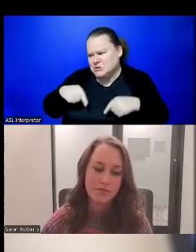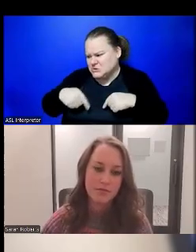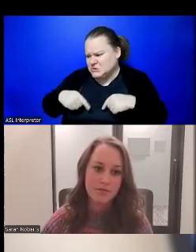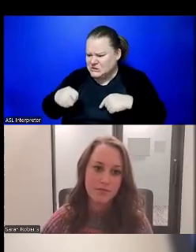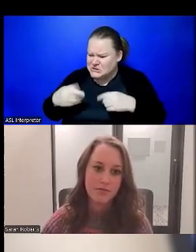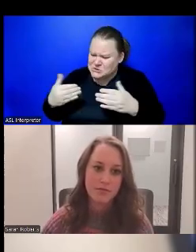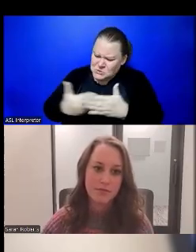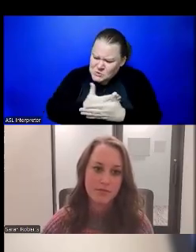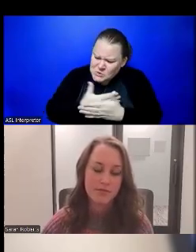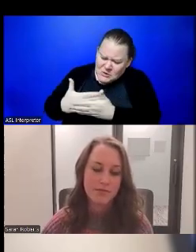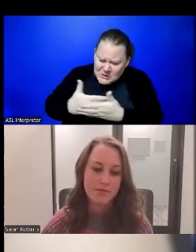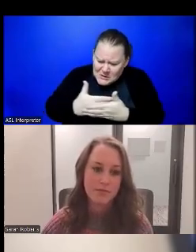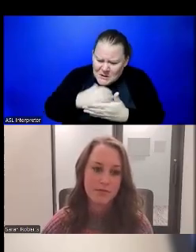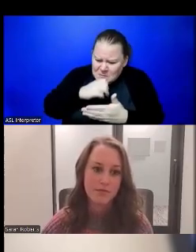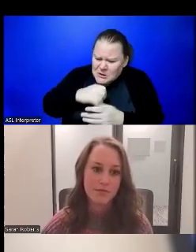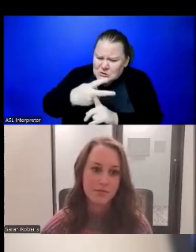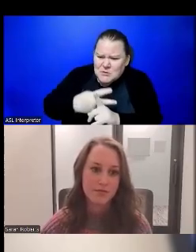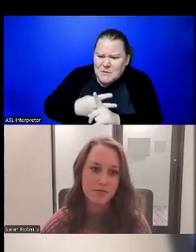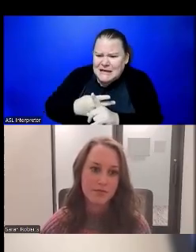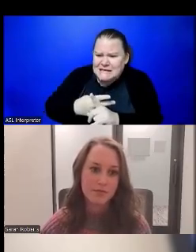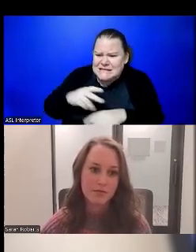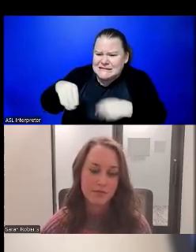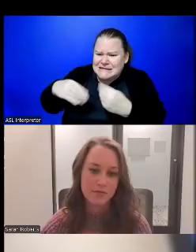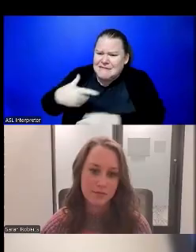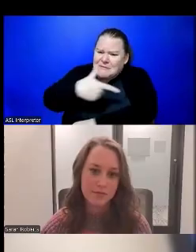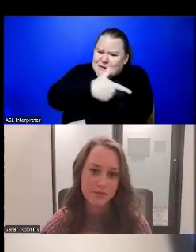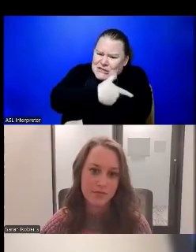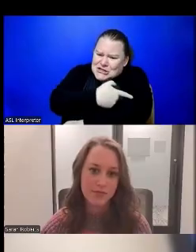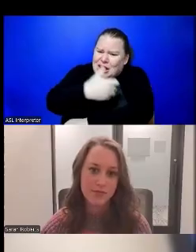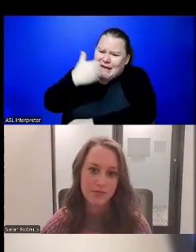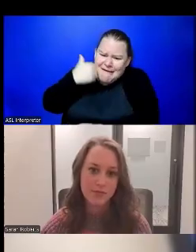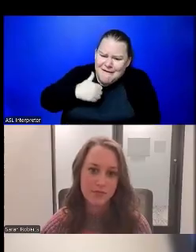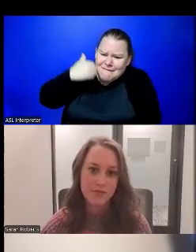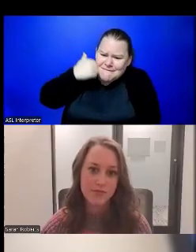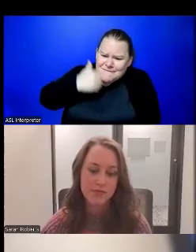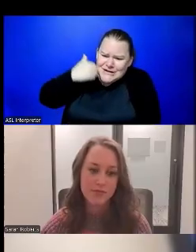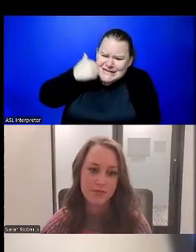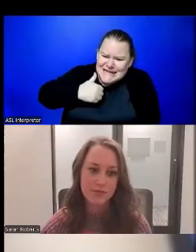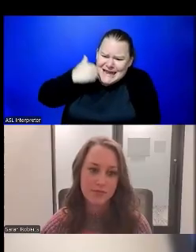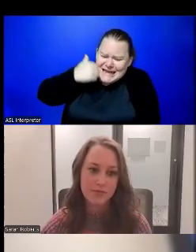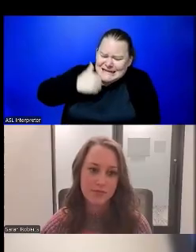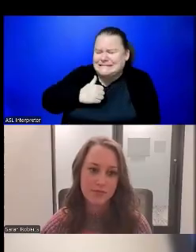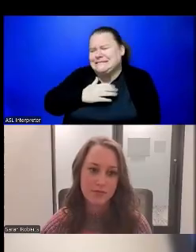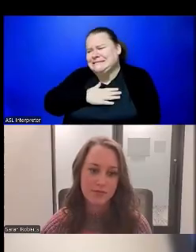three month old injections every single day. But we once they've